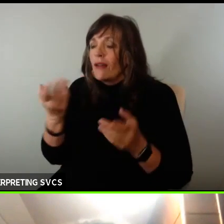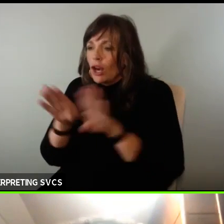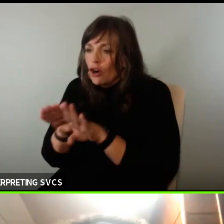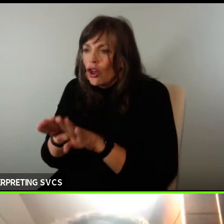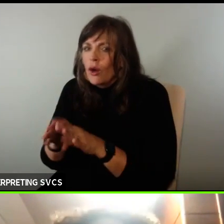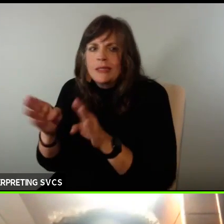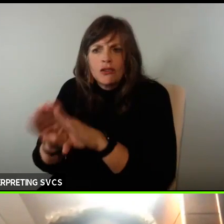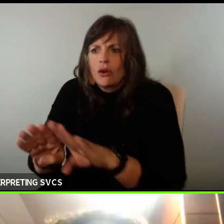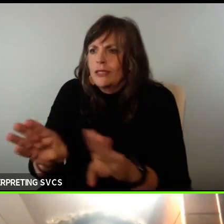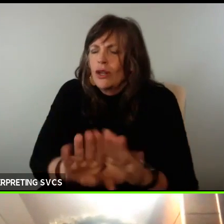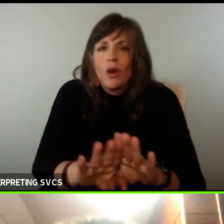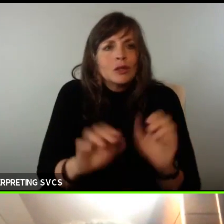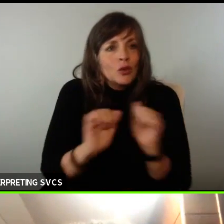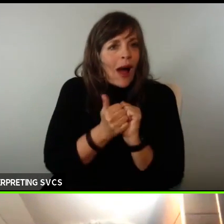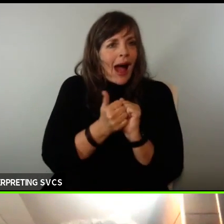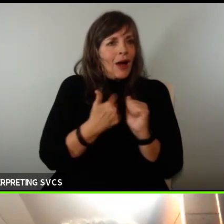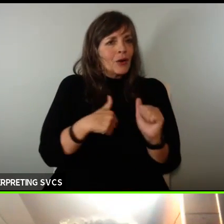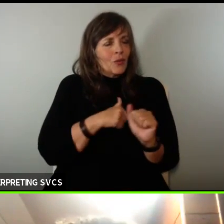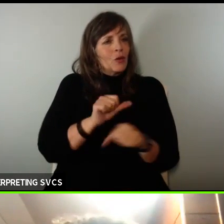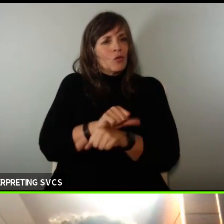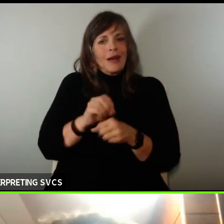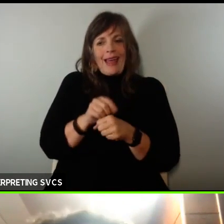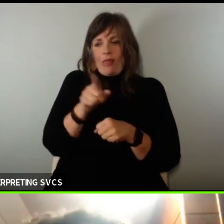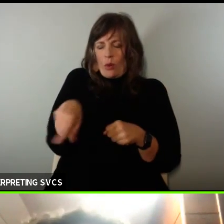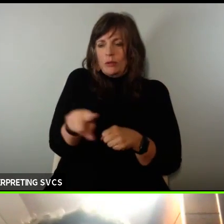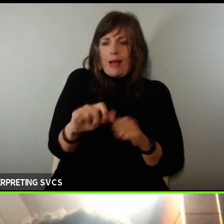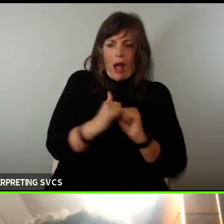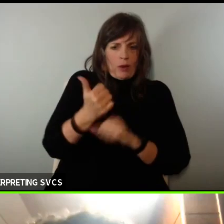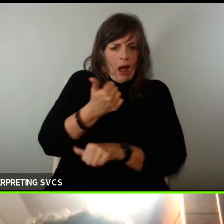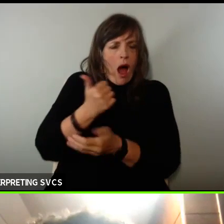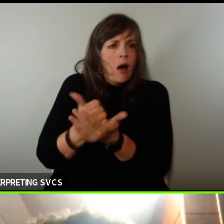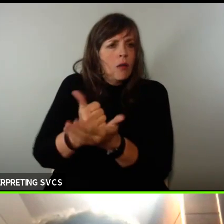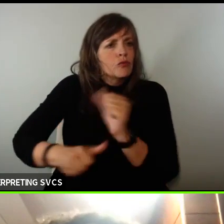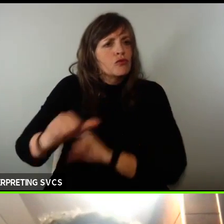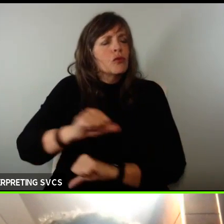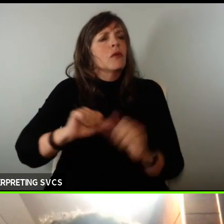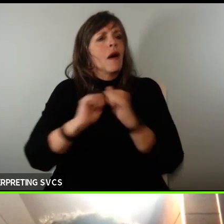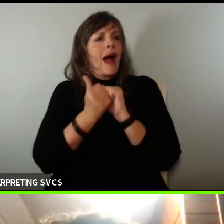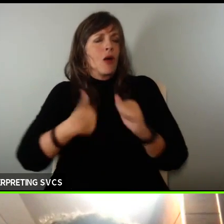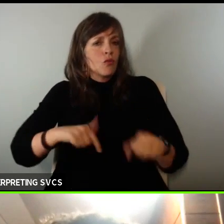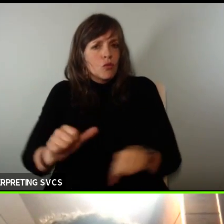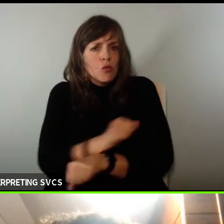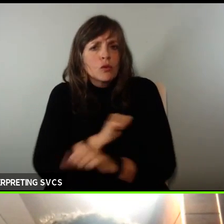So what can we do in these spaces? If we all work together, I think we can really transform